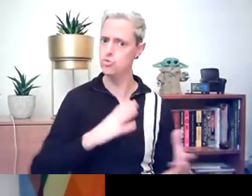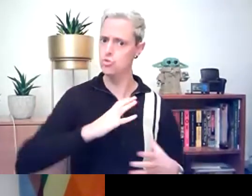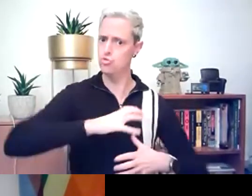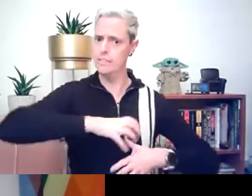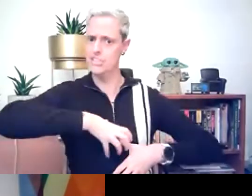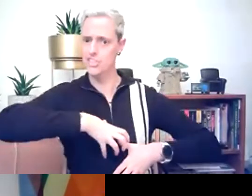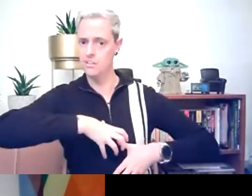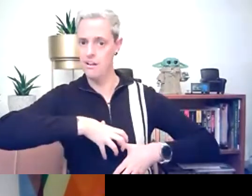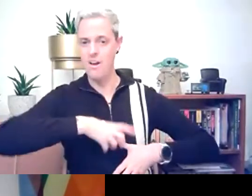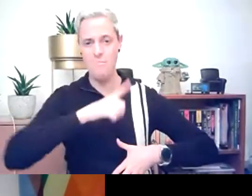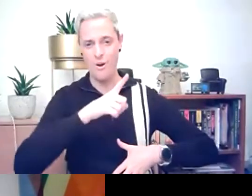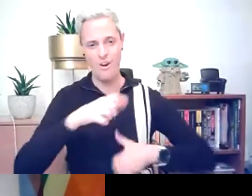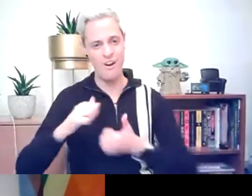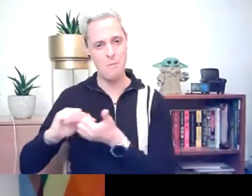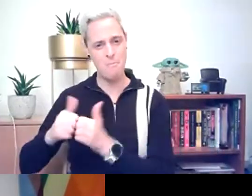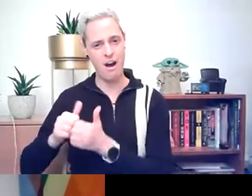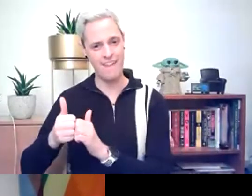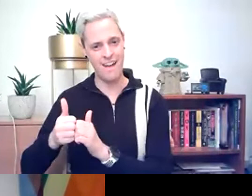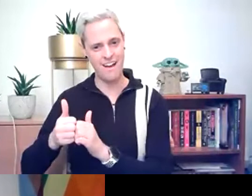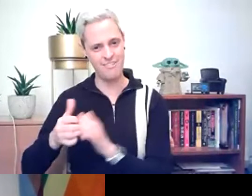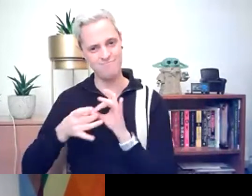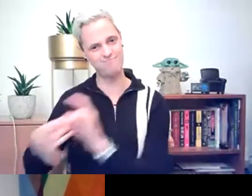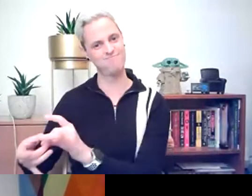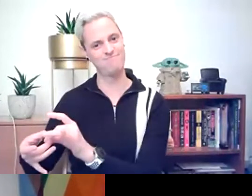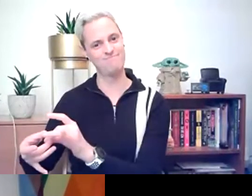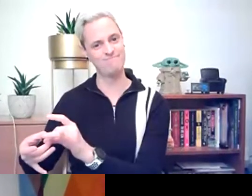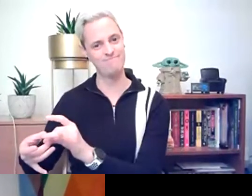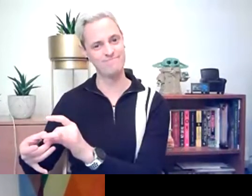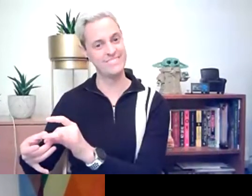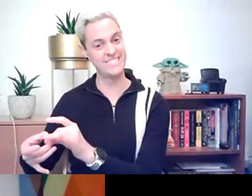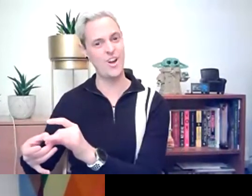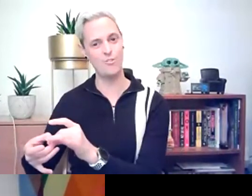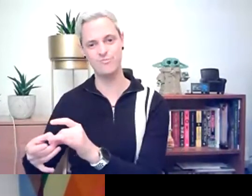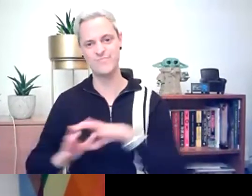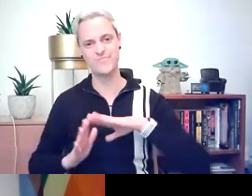the relationship with upon a more for example. It's not a choice I would have made but it's